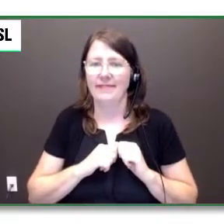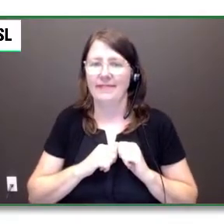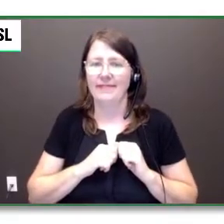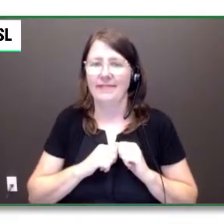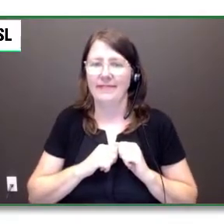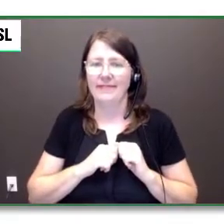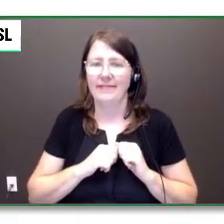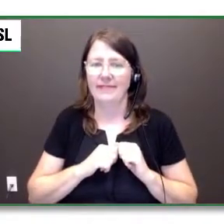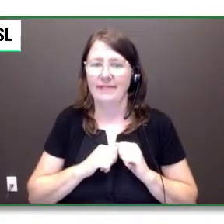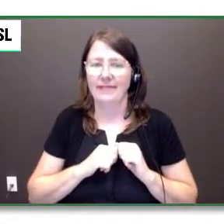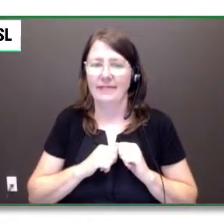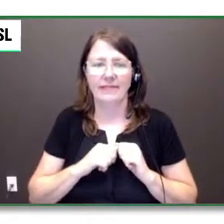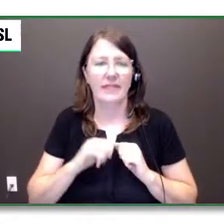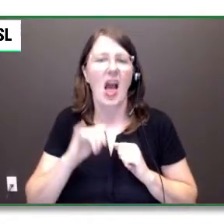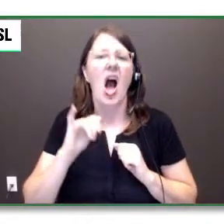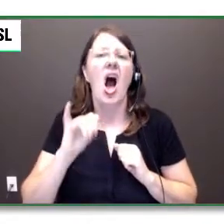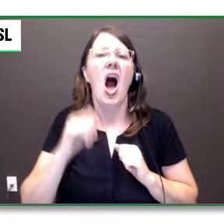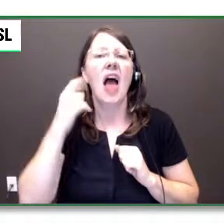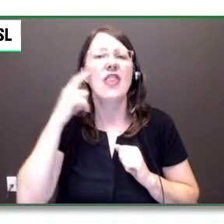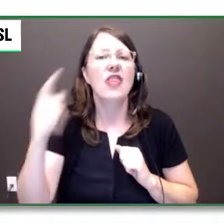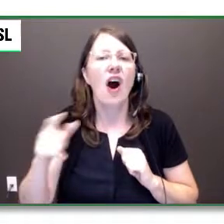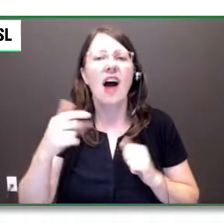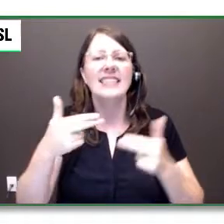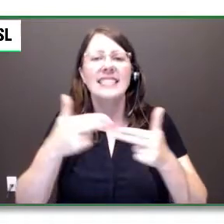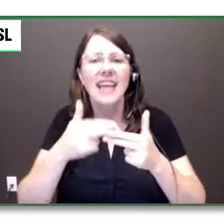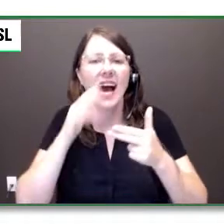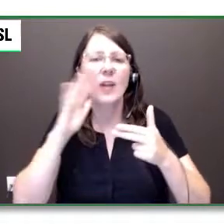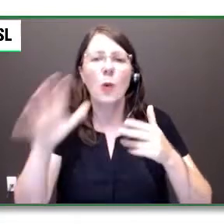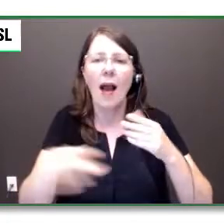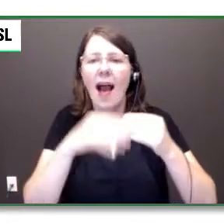builds don't work. Okay so what we want to start with is uh being able to